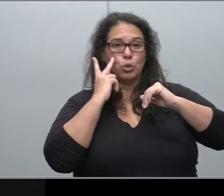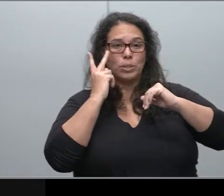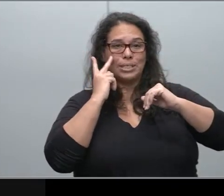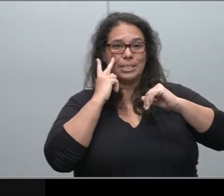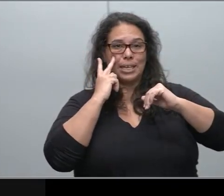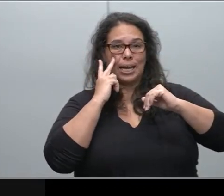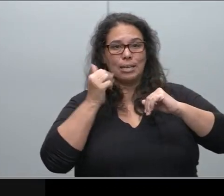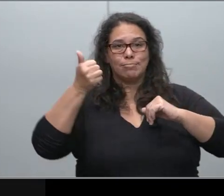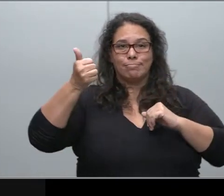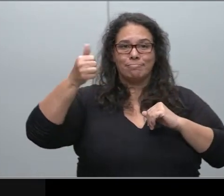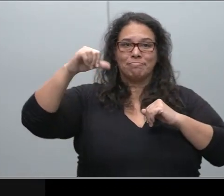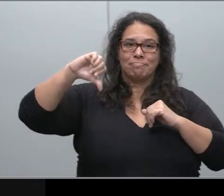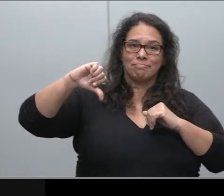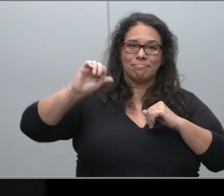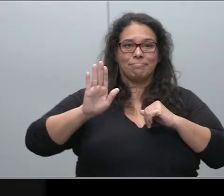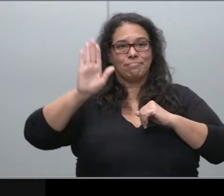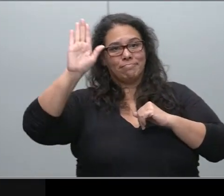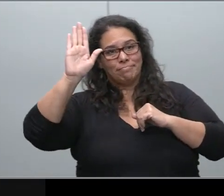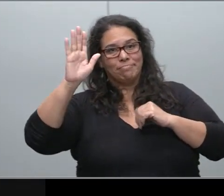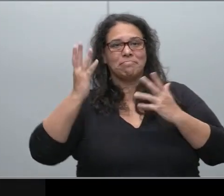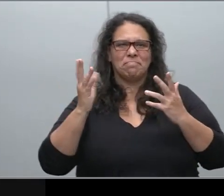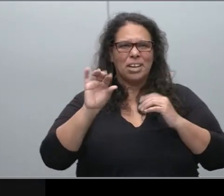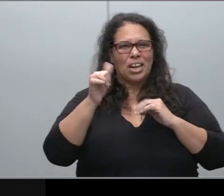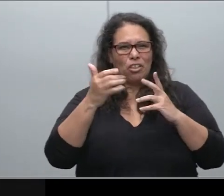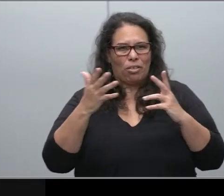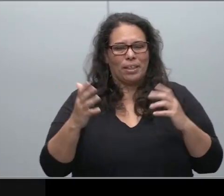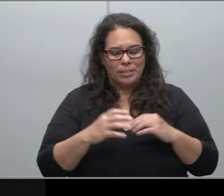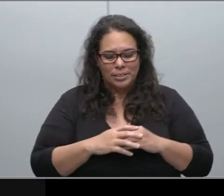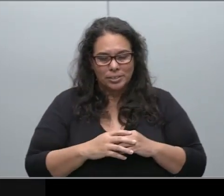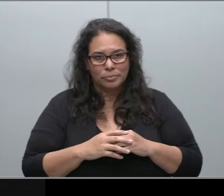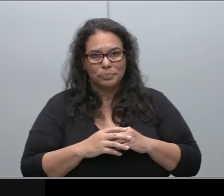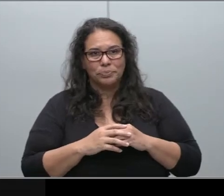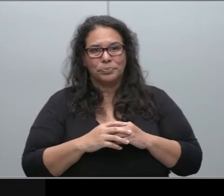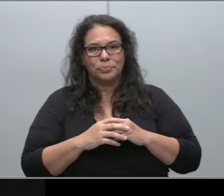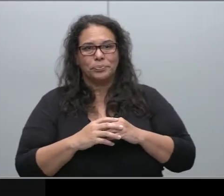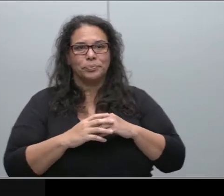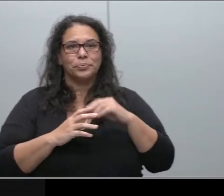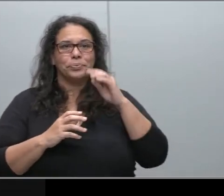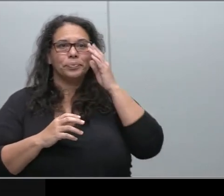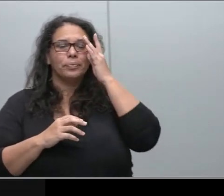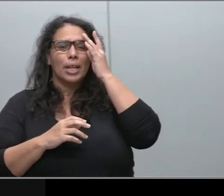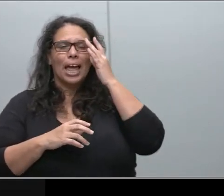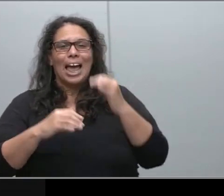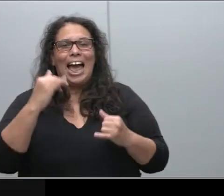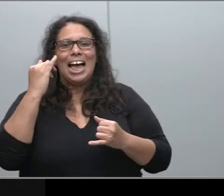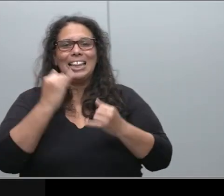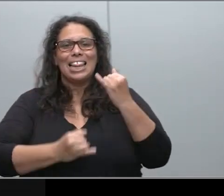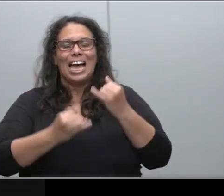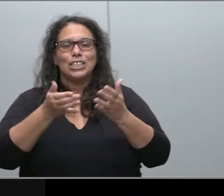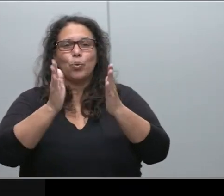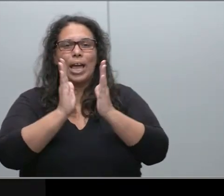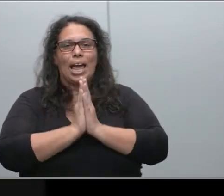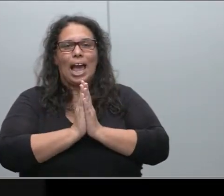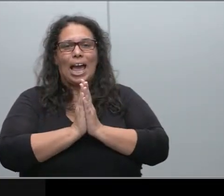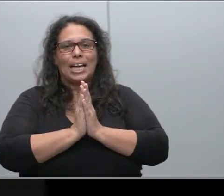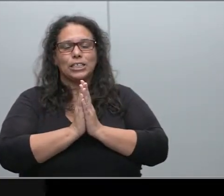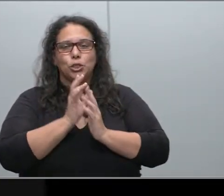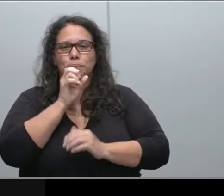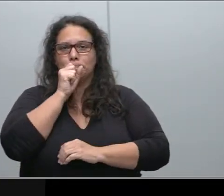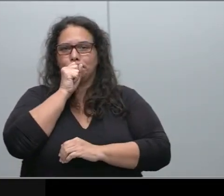will be expanding their services. And the purpose of the FRCs, as they're commonly referred to if you're not familiar, is to meet the social,